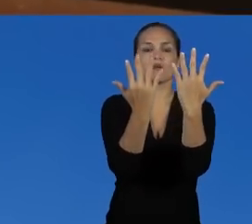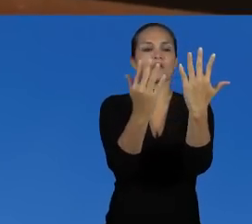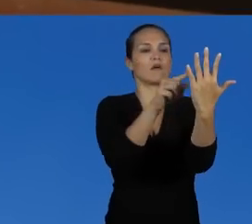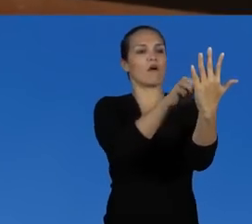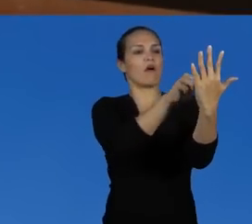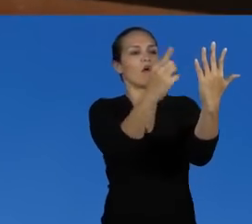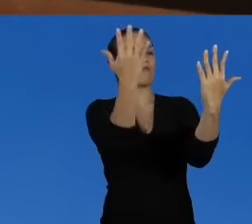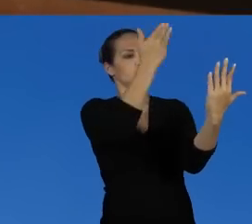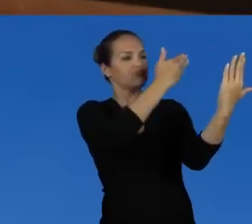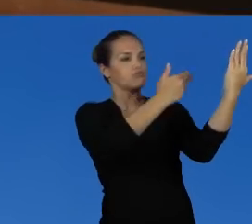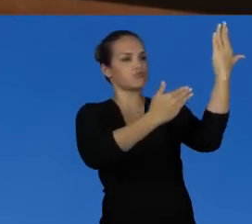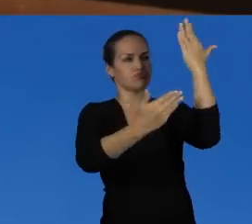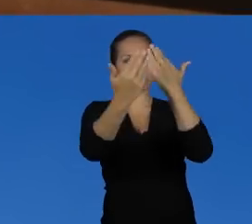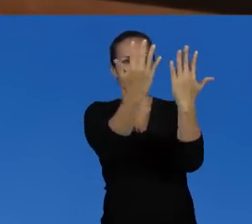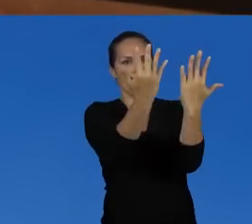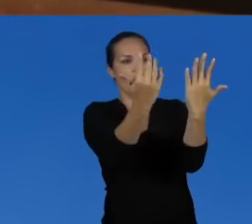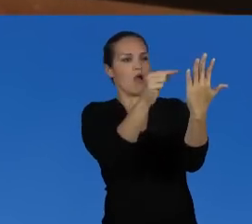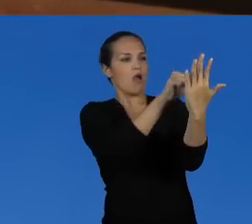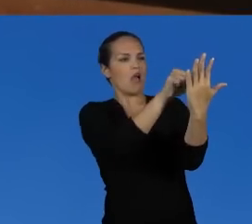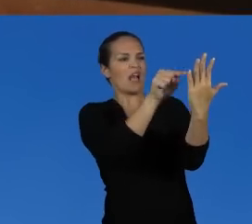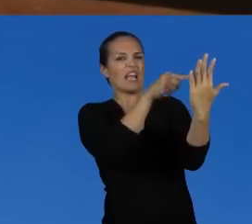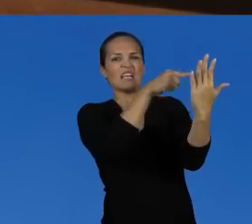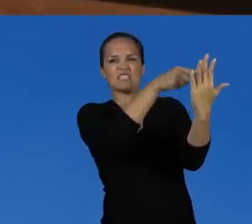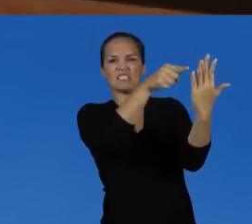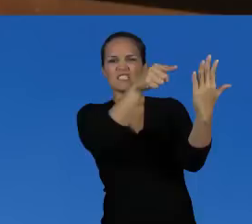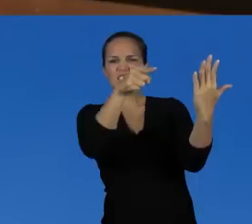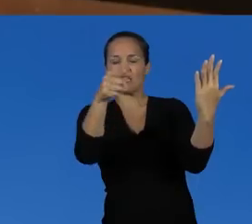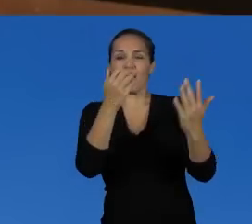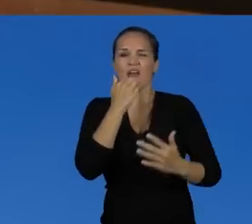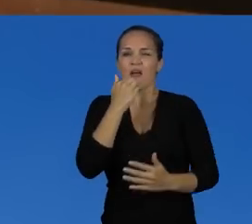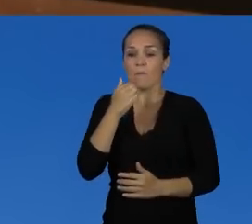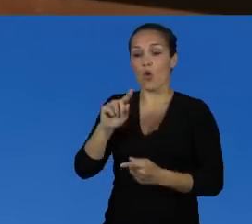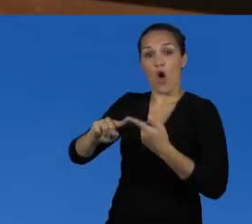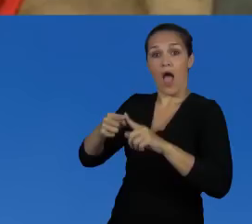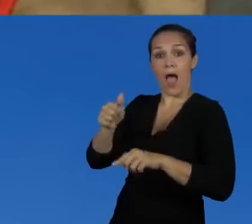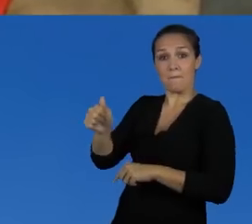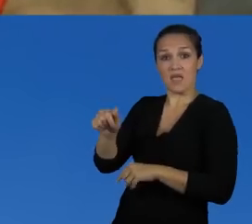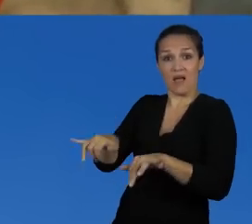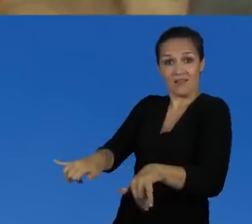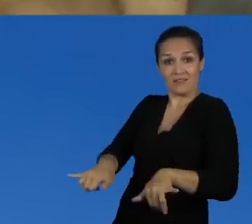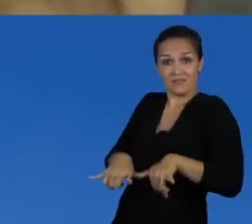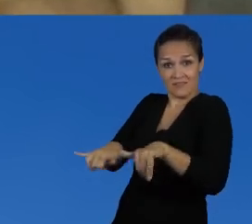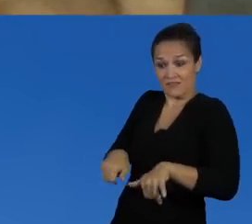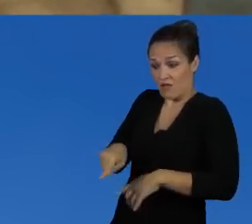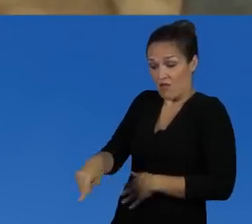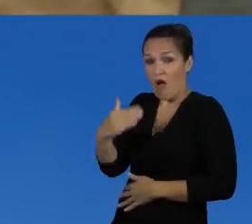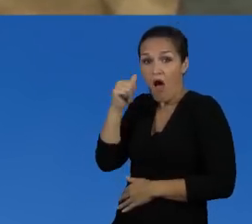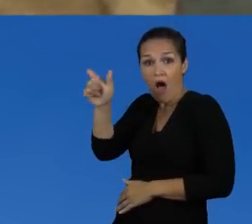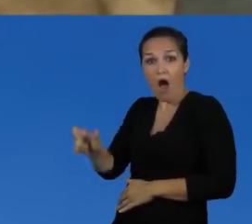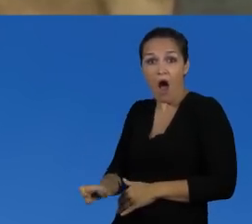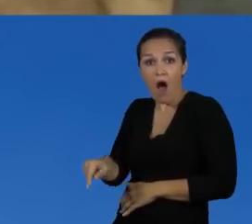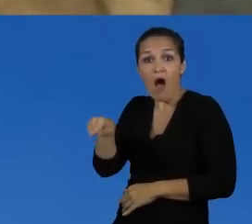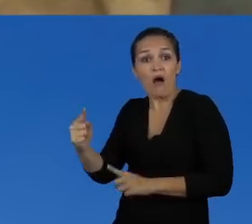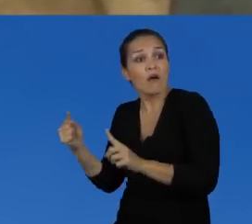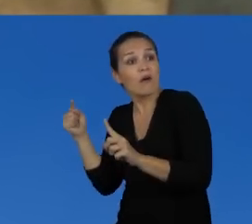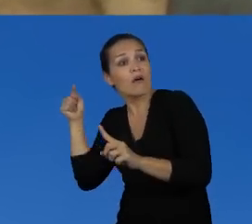If I understand that my friend Bubulina to get to an appointment